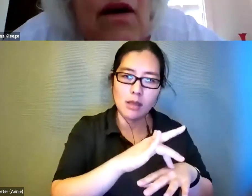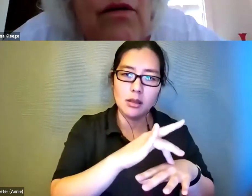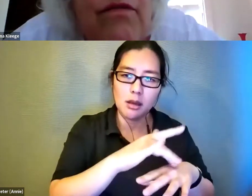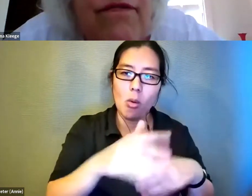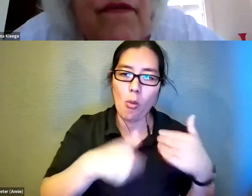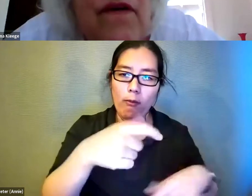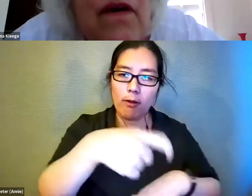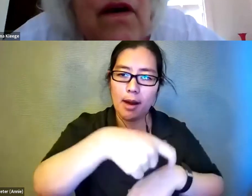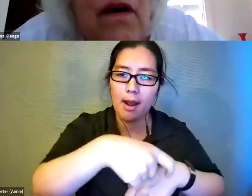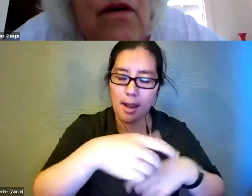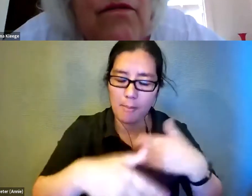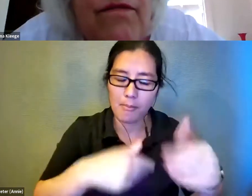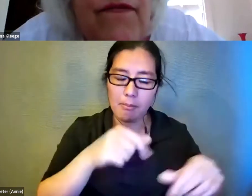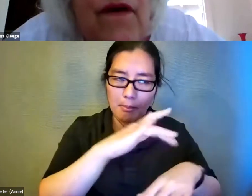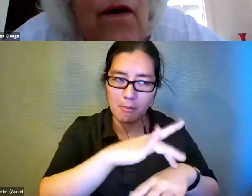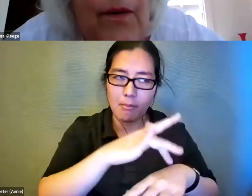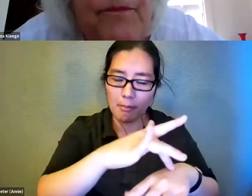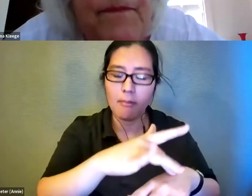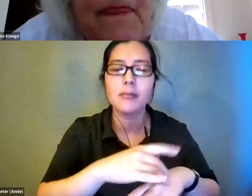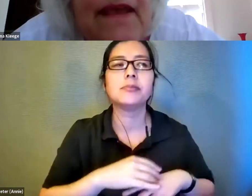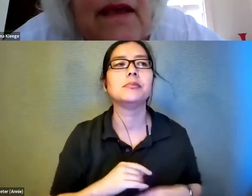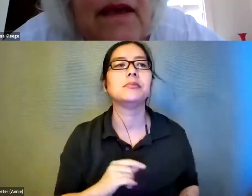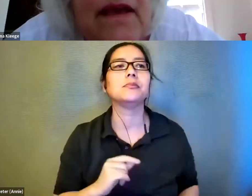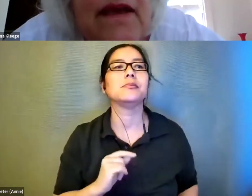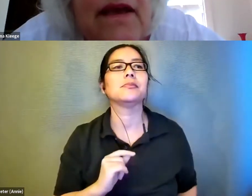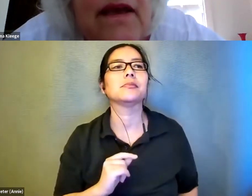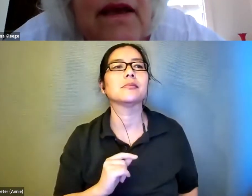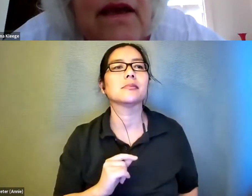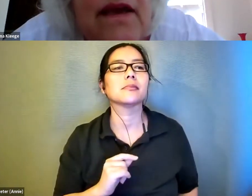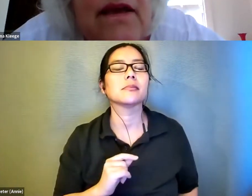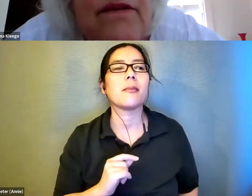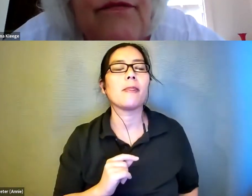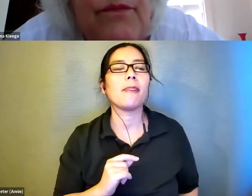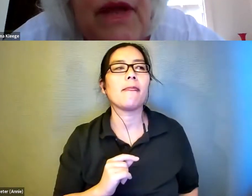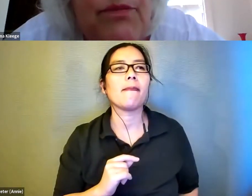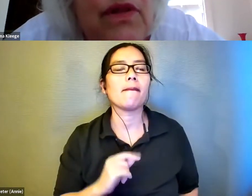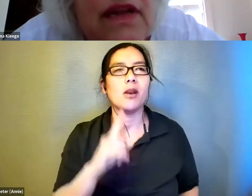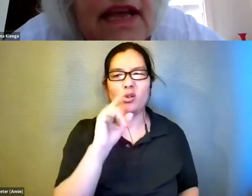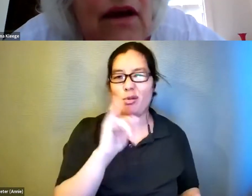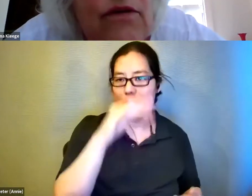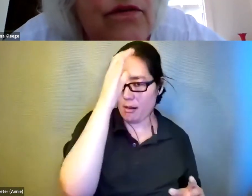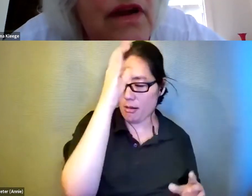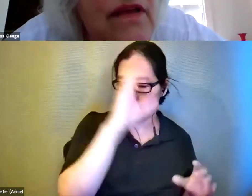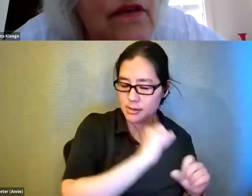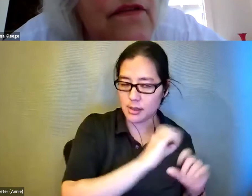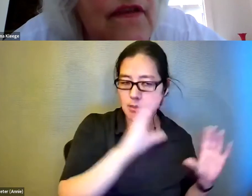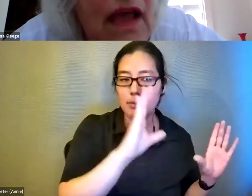of different people encountering the same